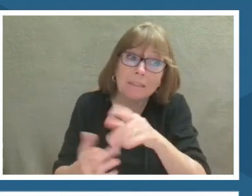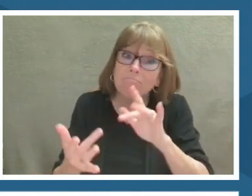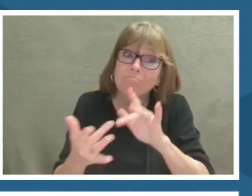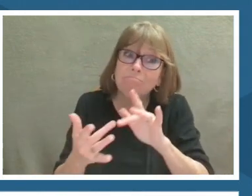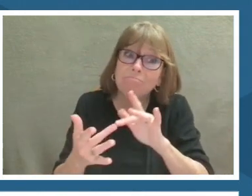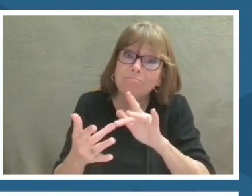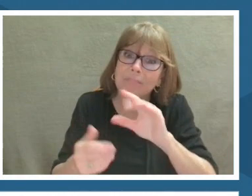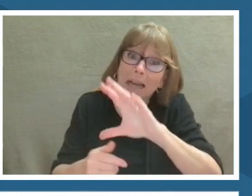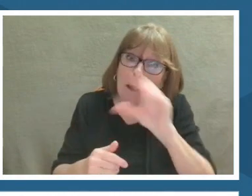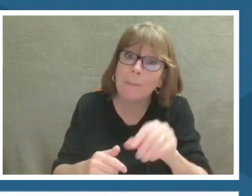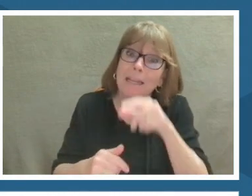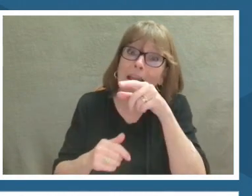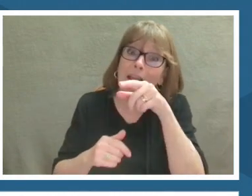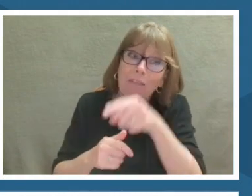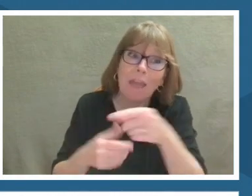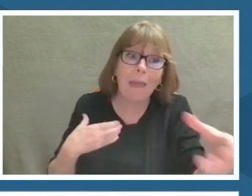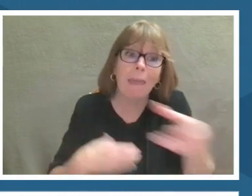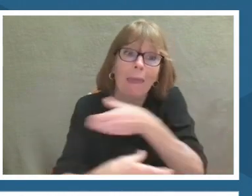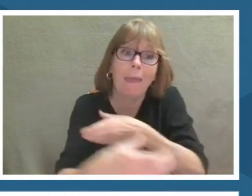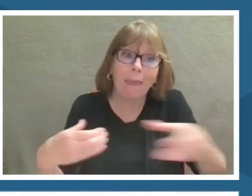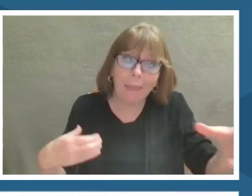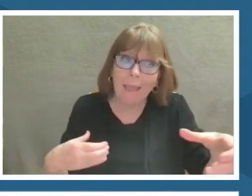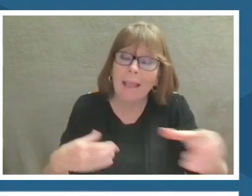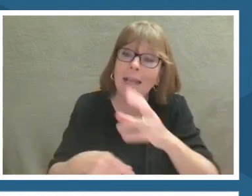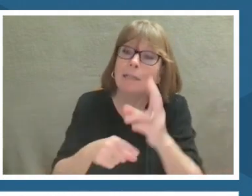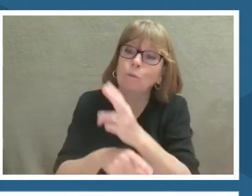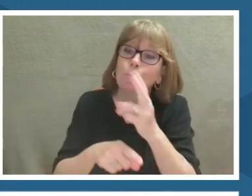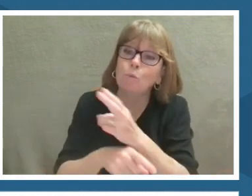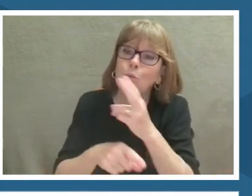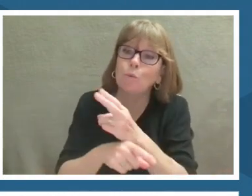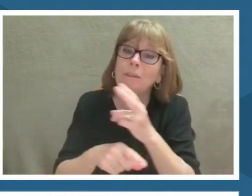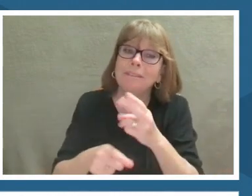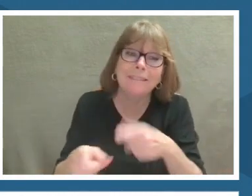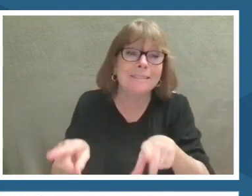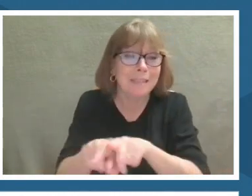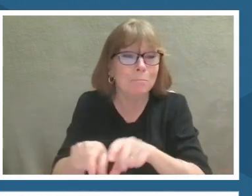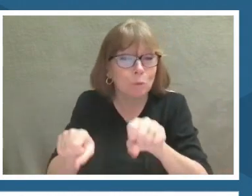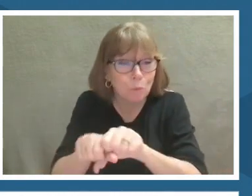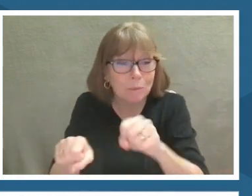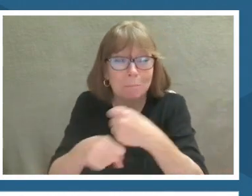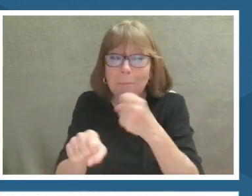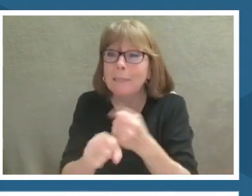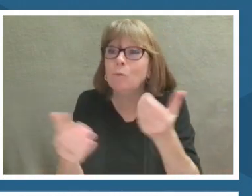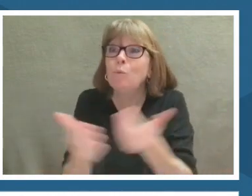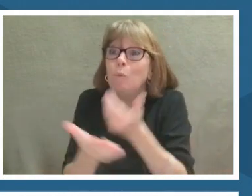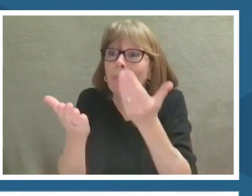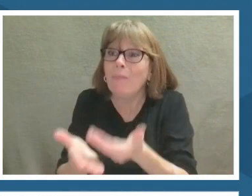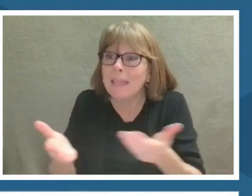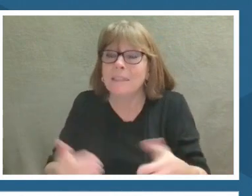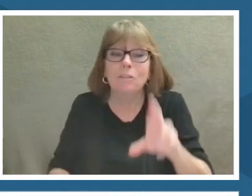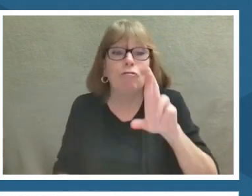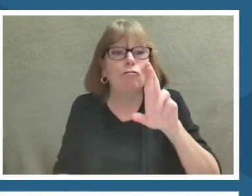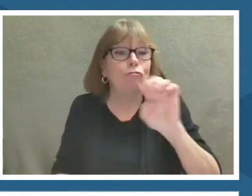and makes them out of recycled materials and so he's wanting to know more about